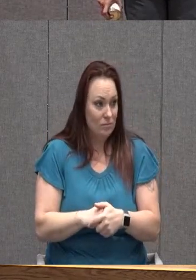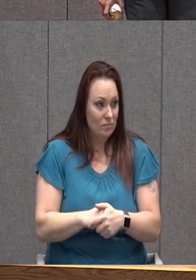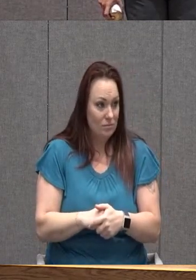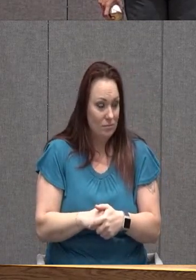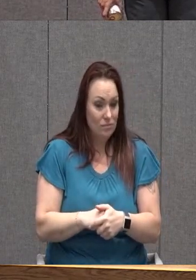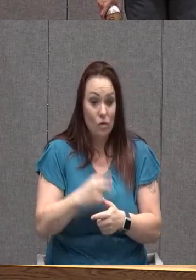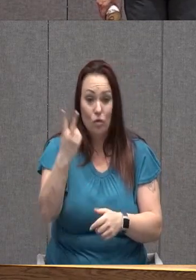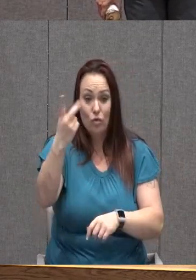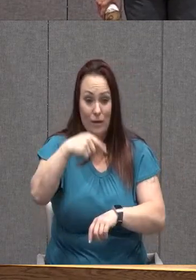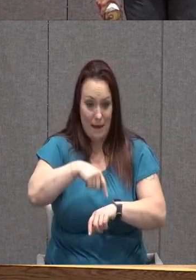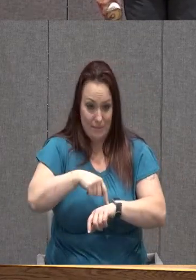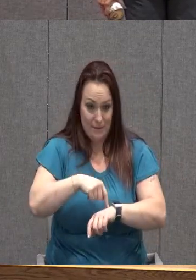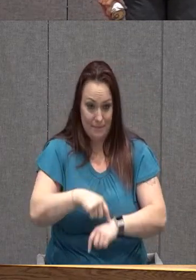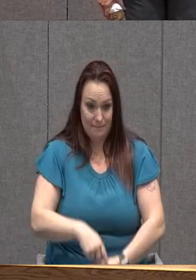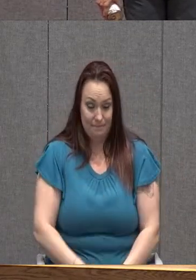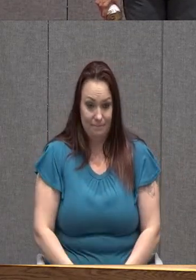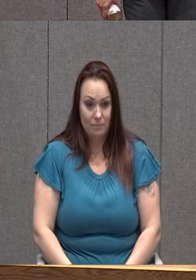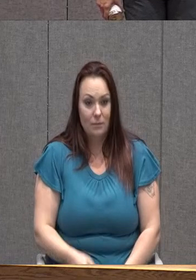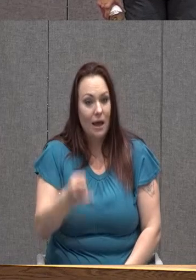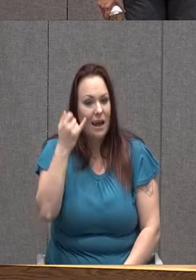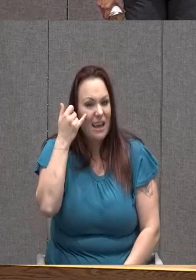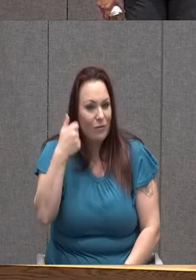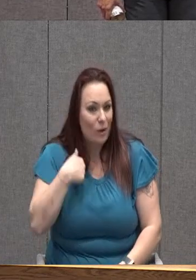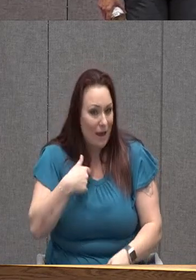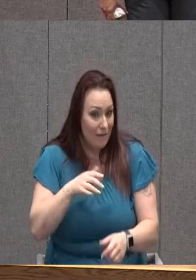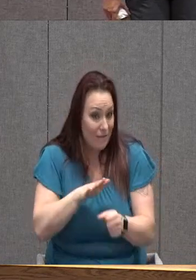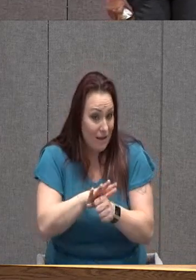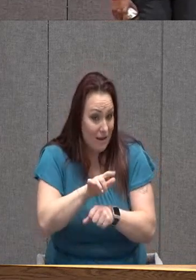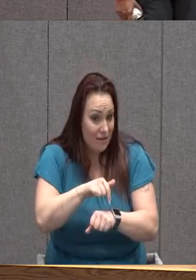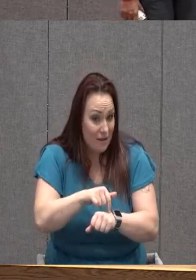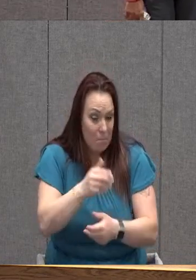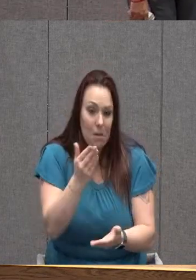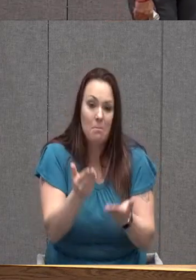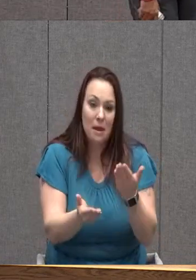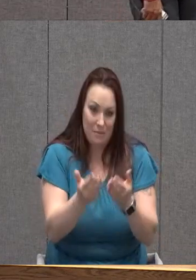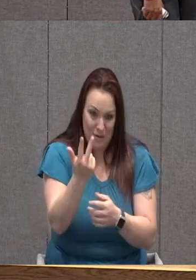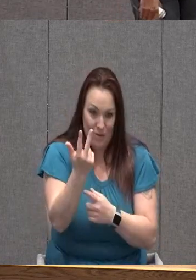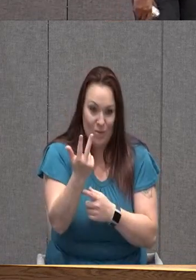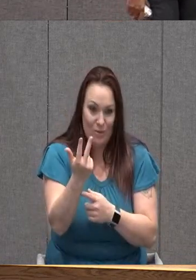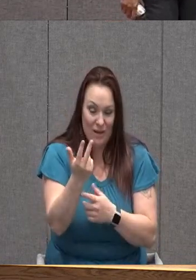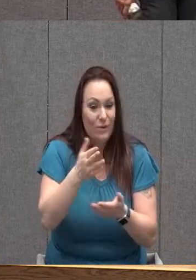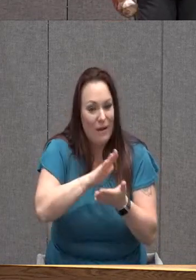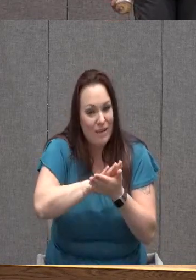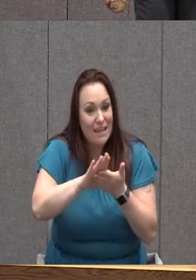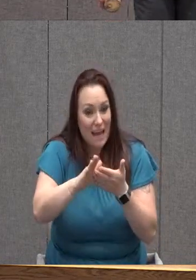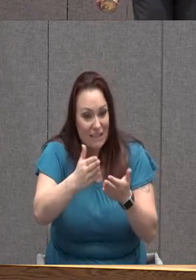twice, if we have time, maybe three times, so we're gonna get a pretty nice fitness work out.